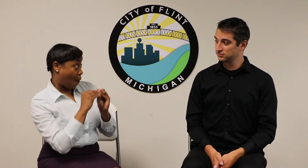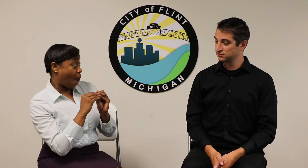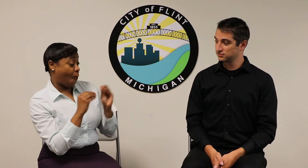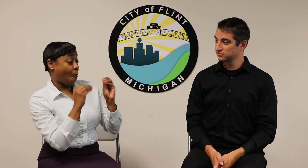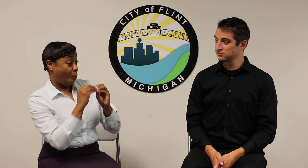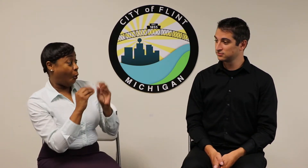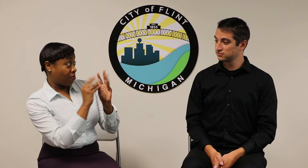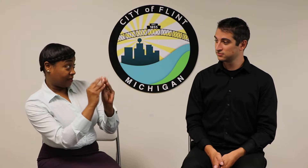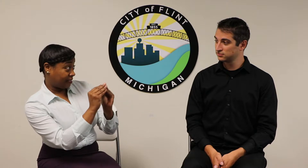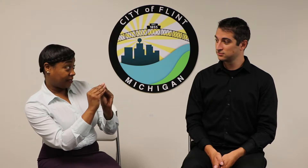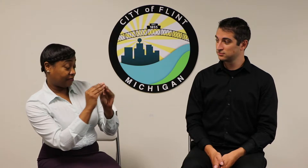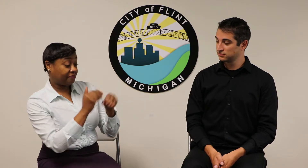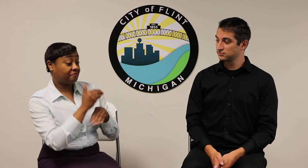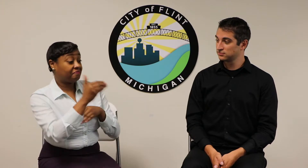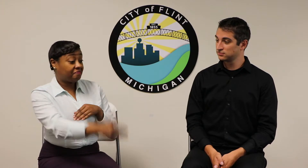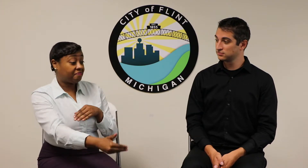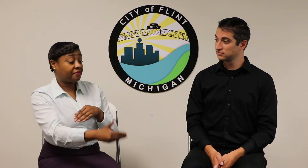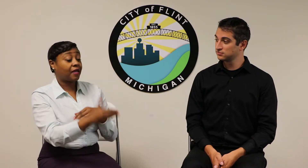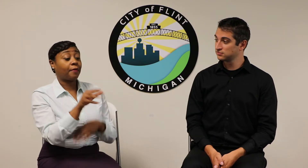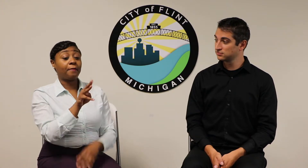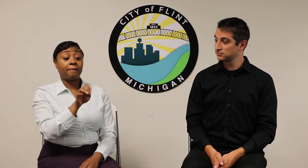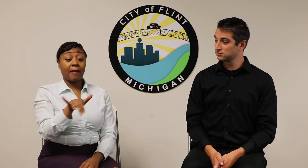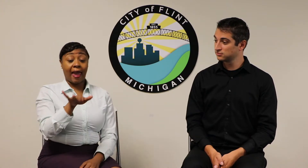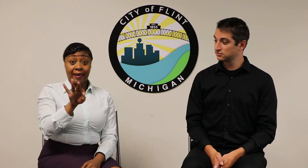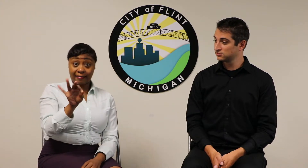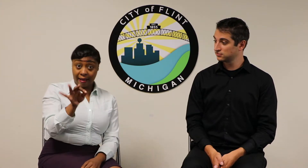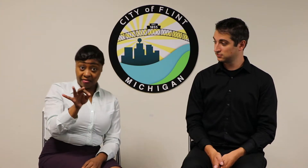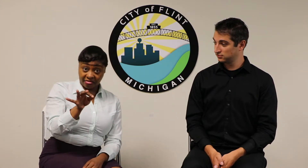sessions as we've mentioned the next one will be May 9th which will focus on the